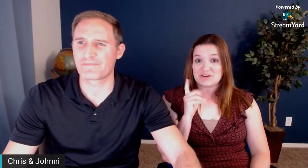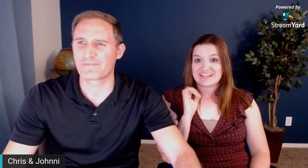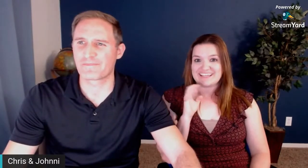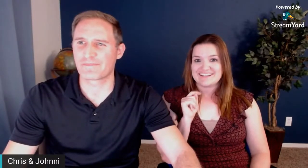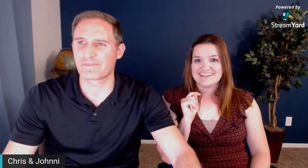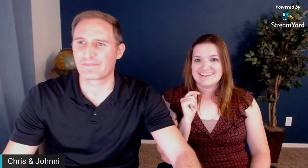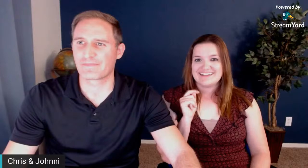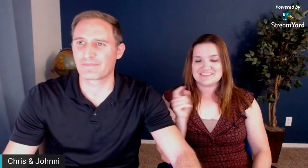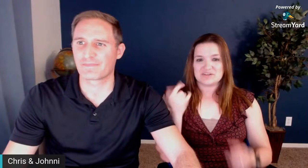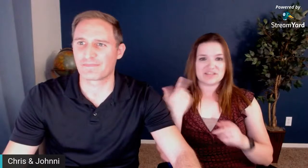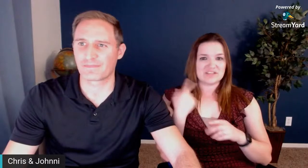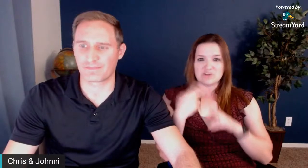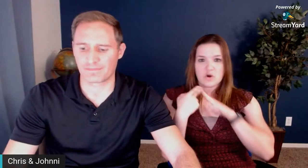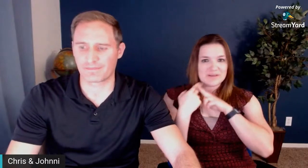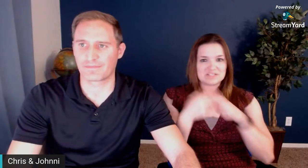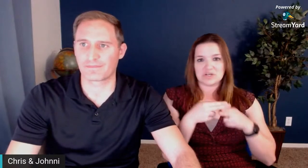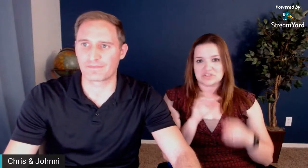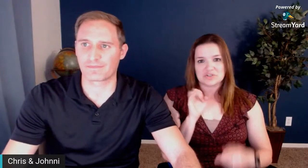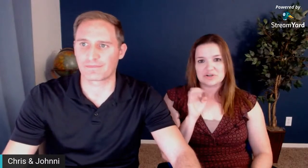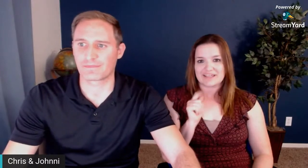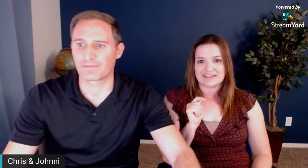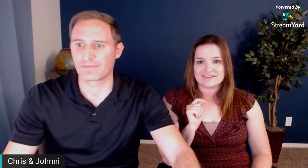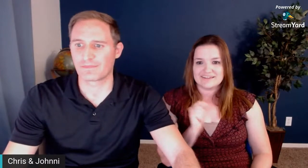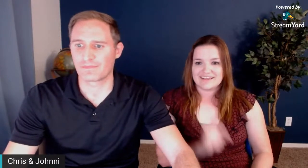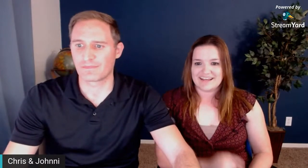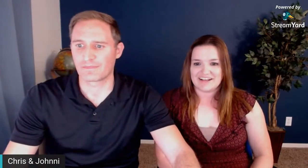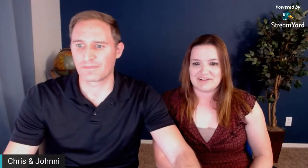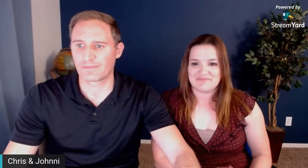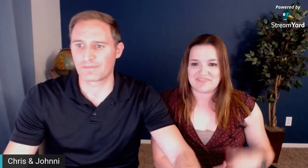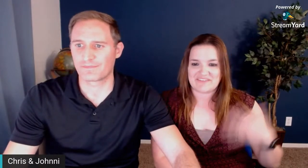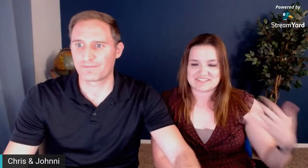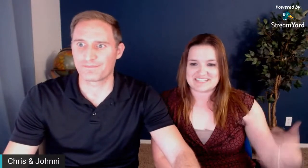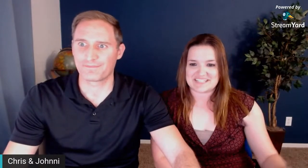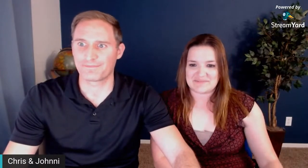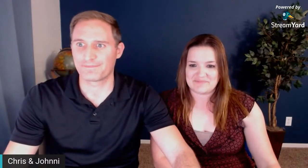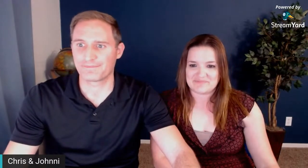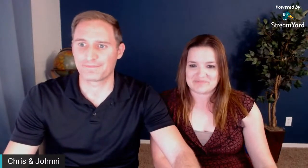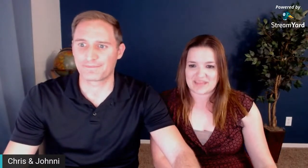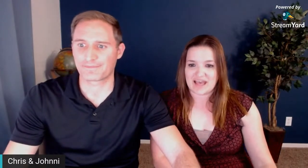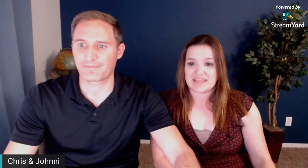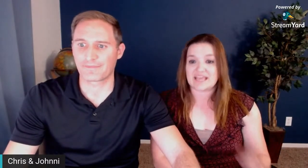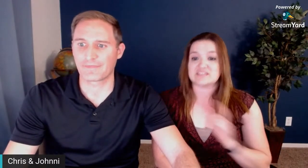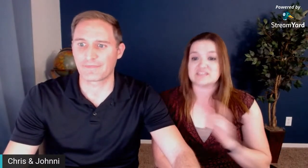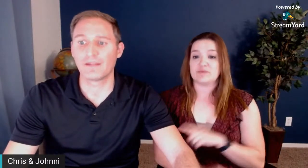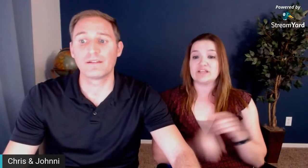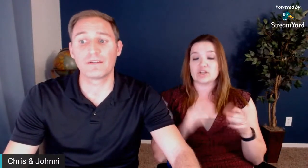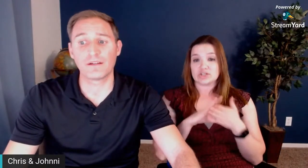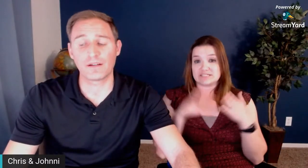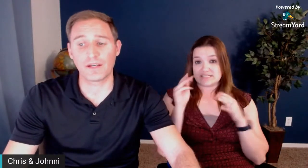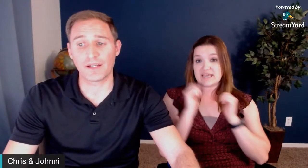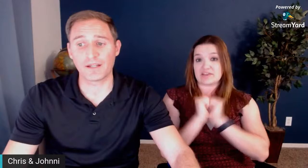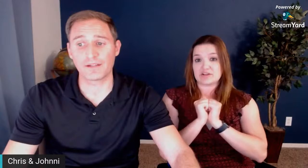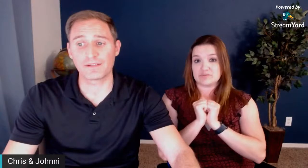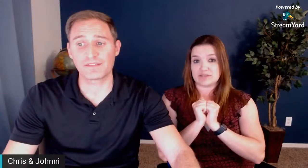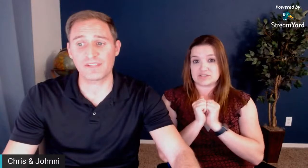a cricket and so he's always called her cricket um ever since then uh yes so we learned together